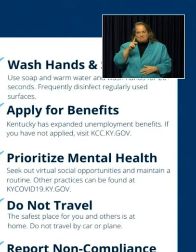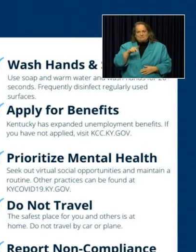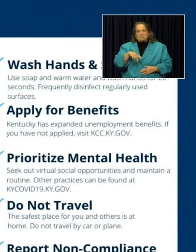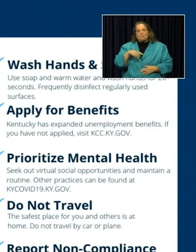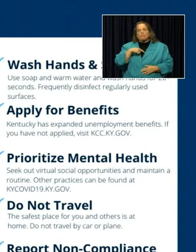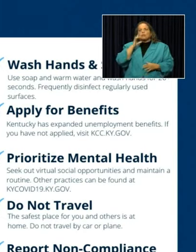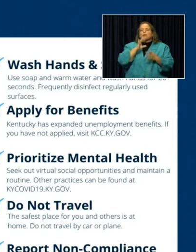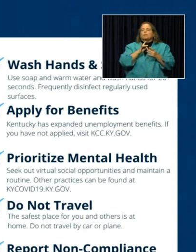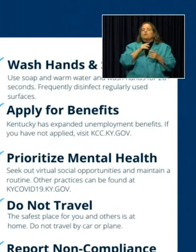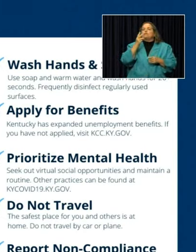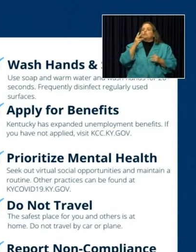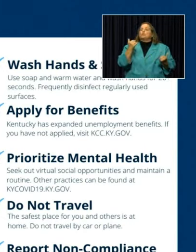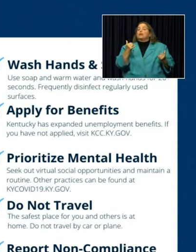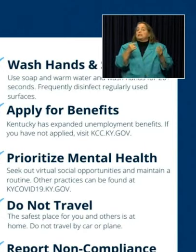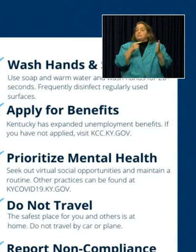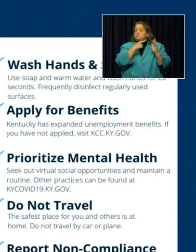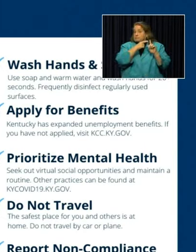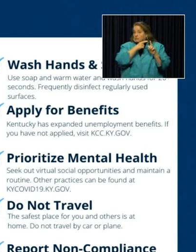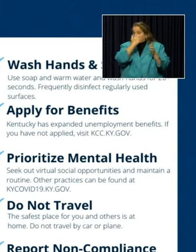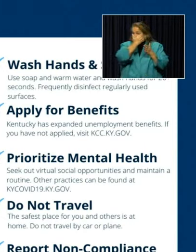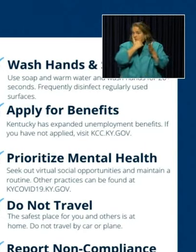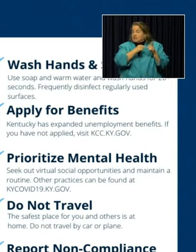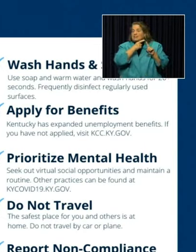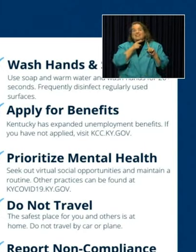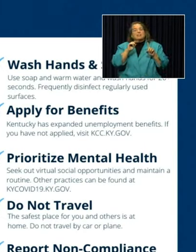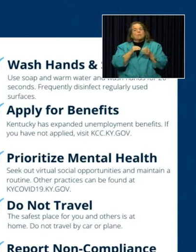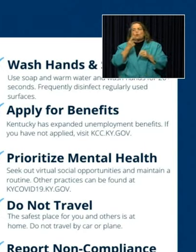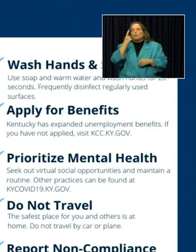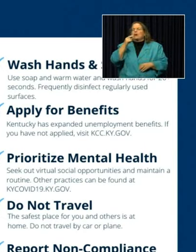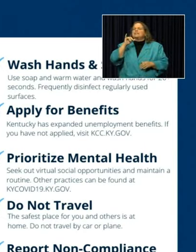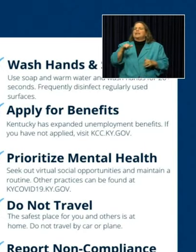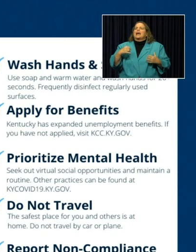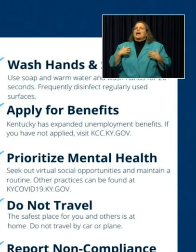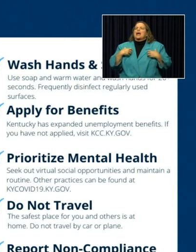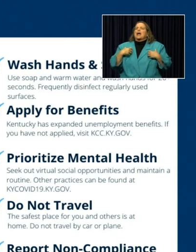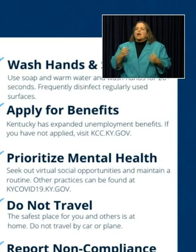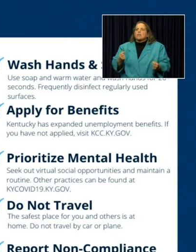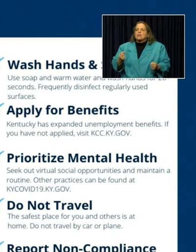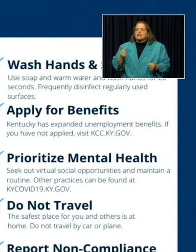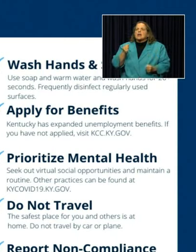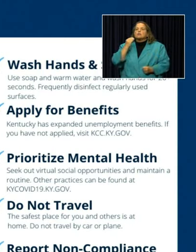WE LOOK ATLAS, OH, WEEK, AND D.